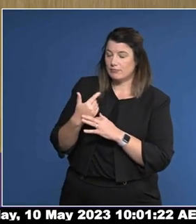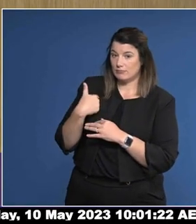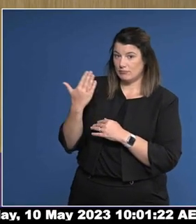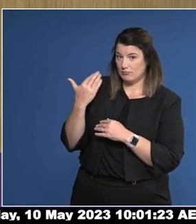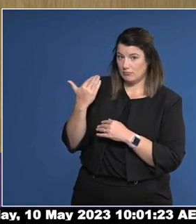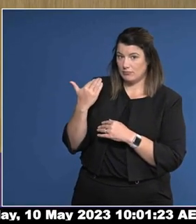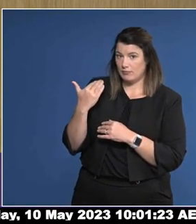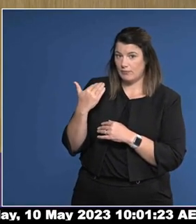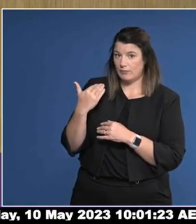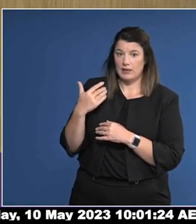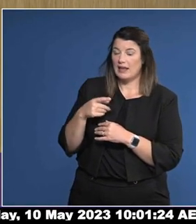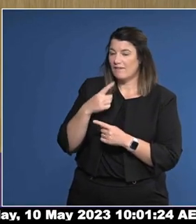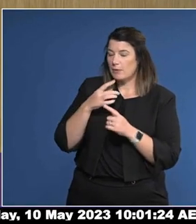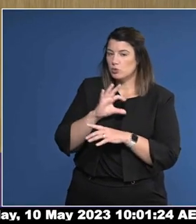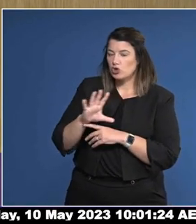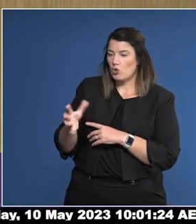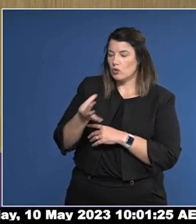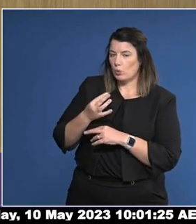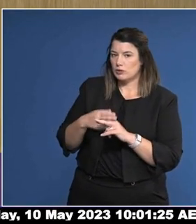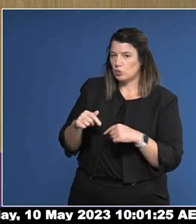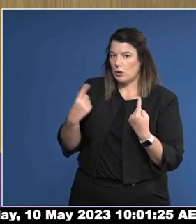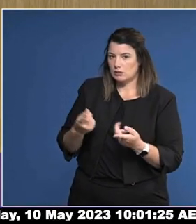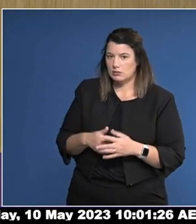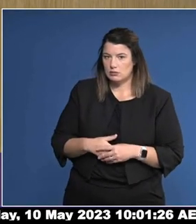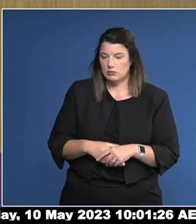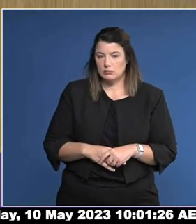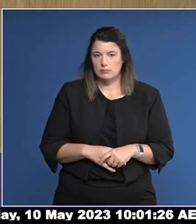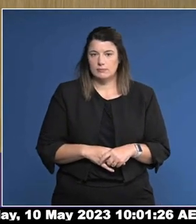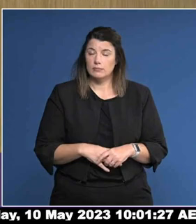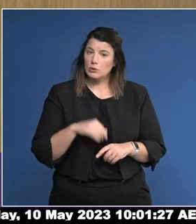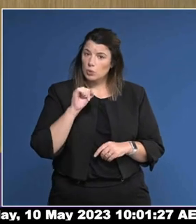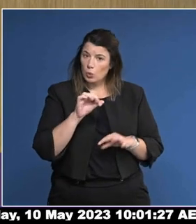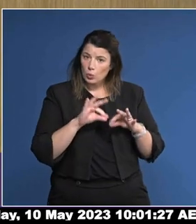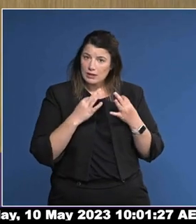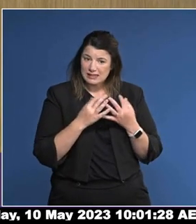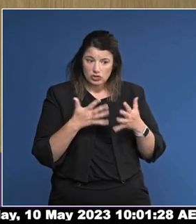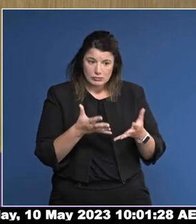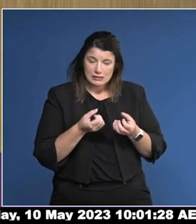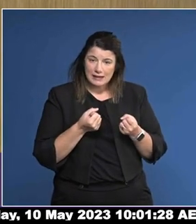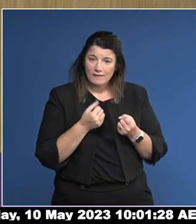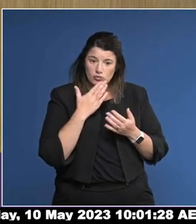requested. MS EASTMAN: And you - did your department receive a copy of a report by the